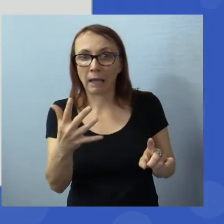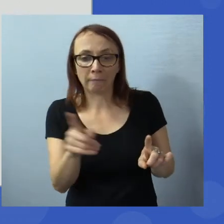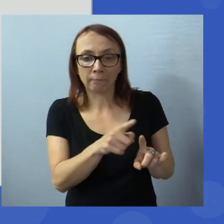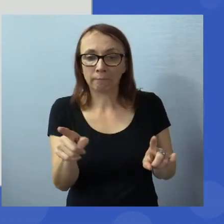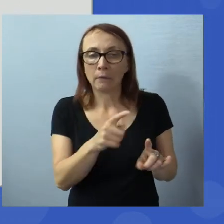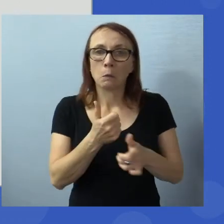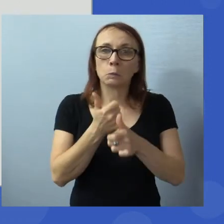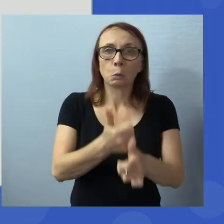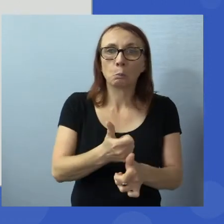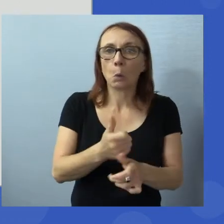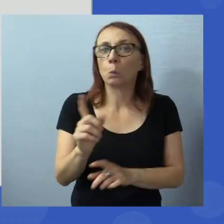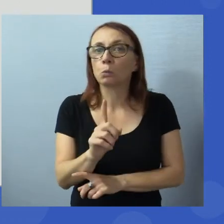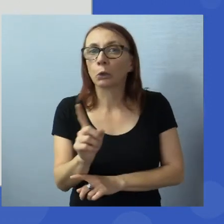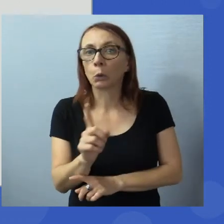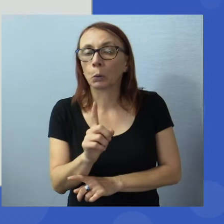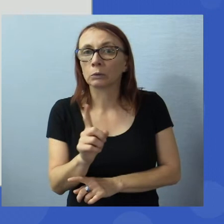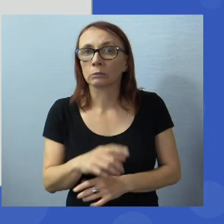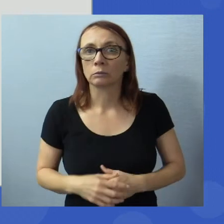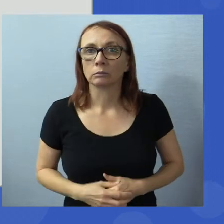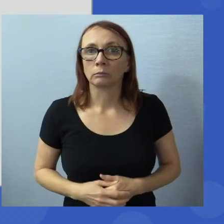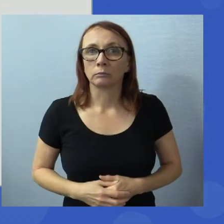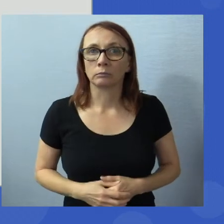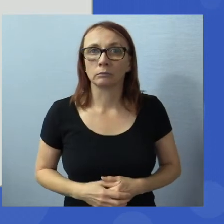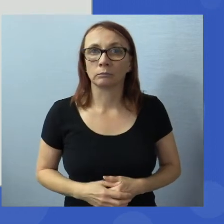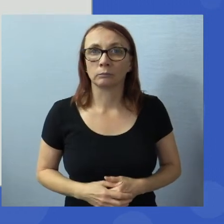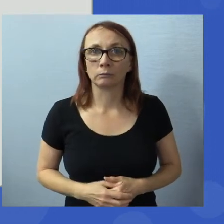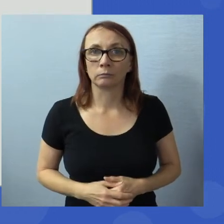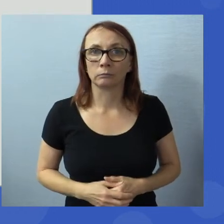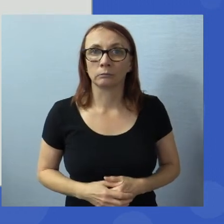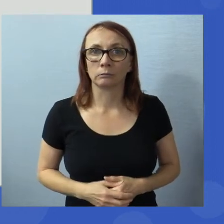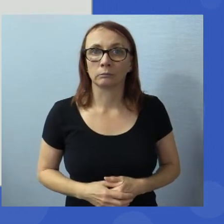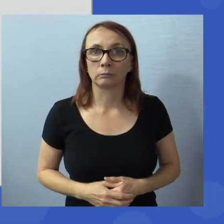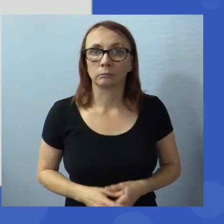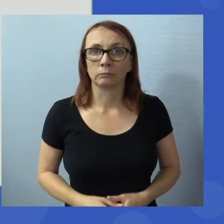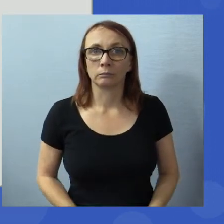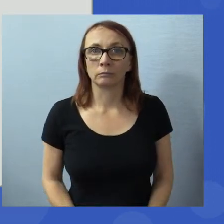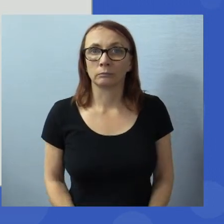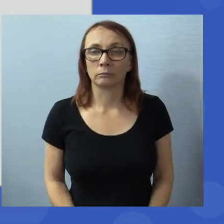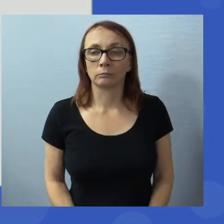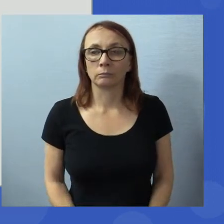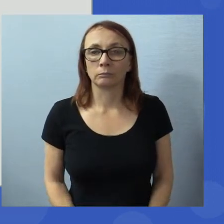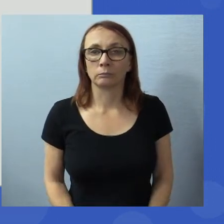to a four if you agree three if you're neither to if you disagree and one if